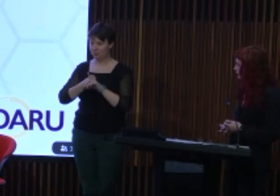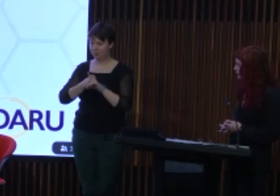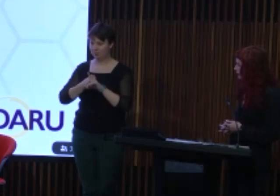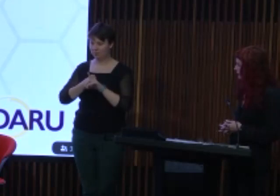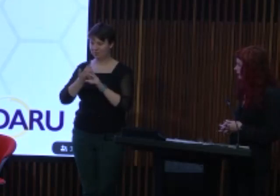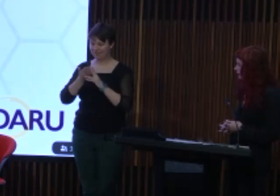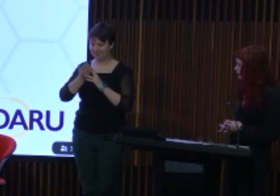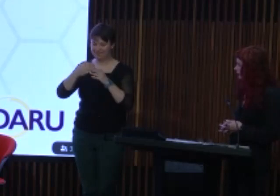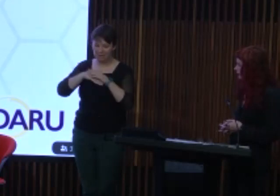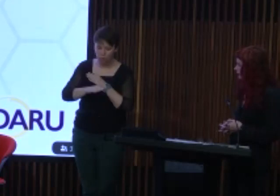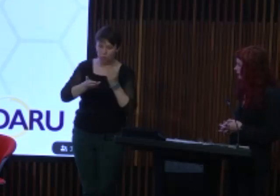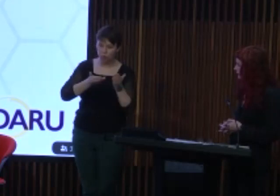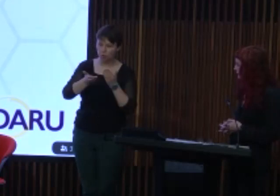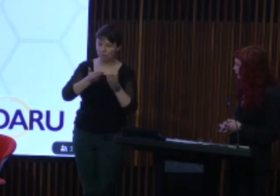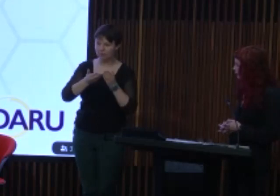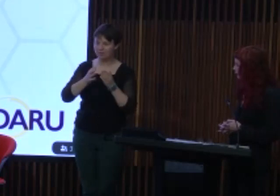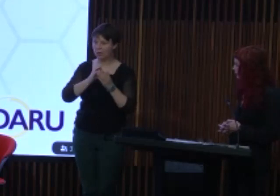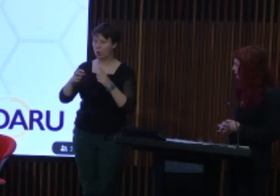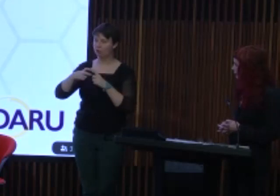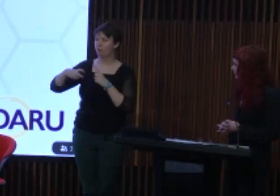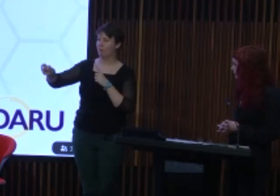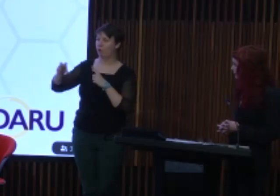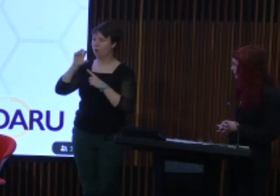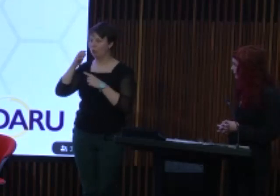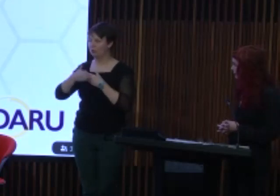ability to refer to more than just Orange Door, You know, at the moment, particularly